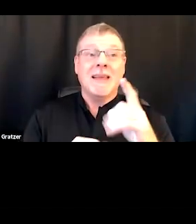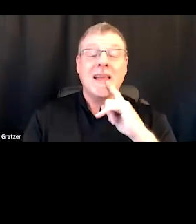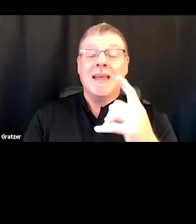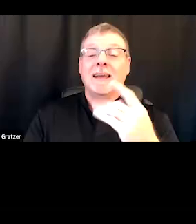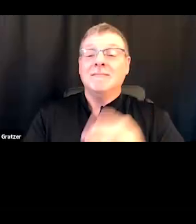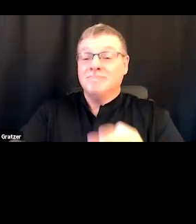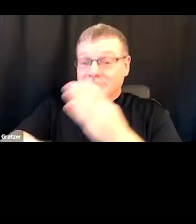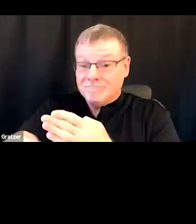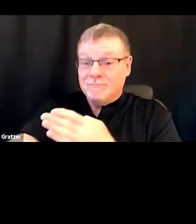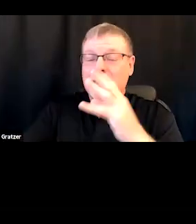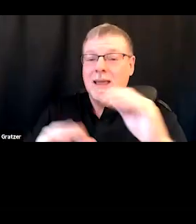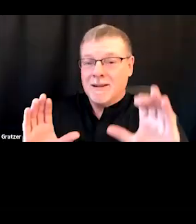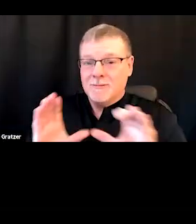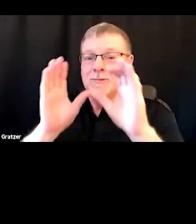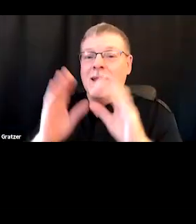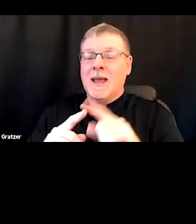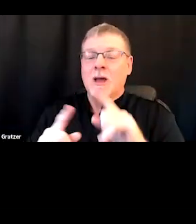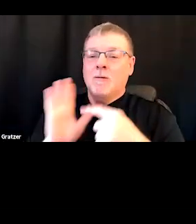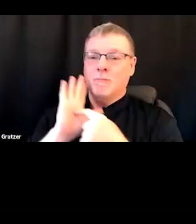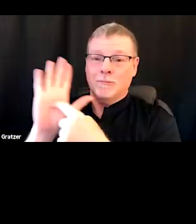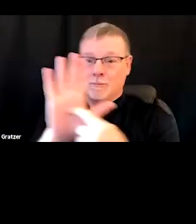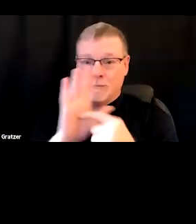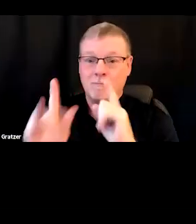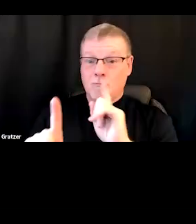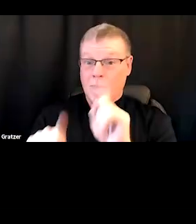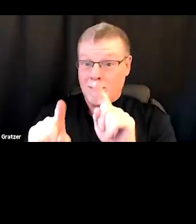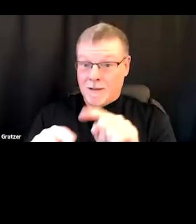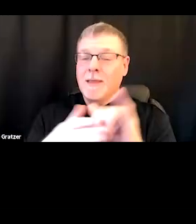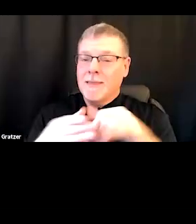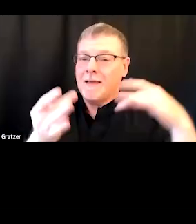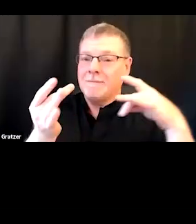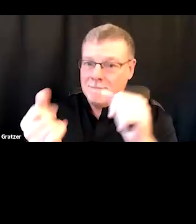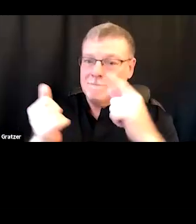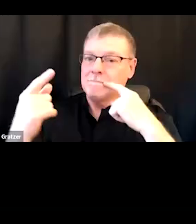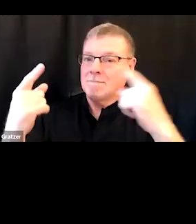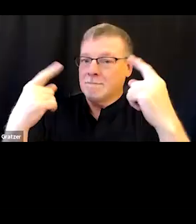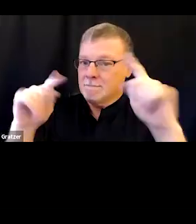and advancing crisis response models that are efficient, effective, fair,